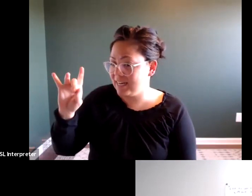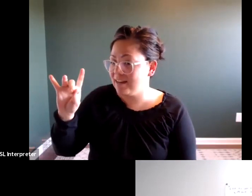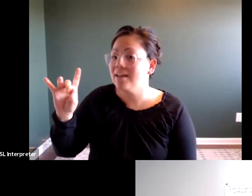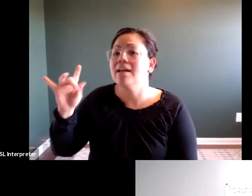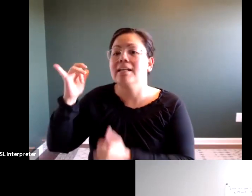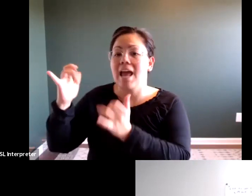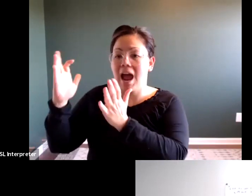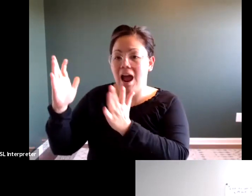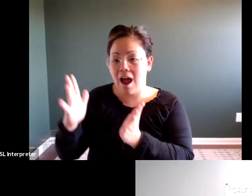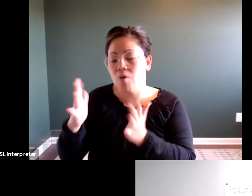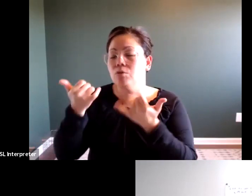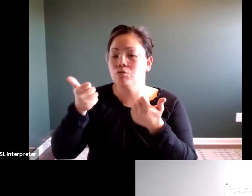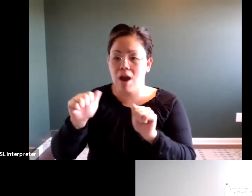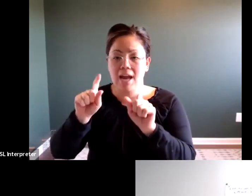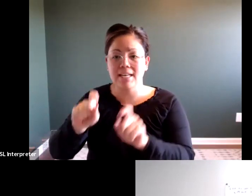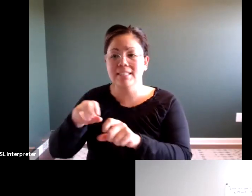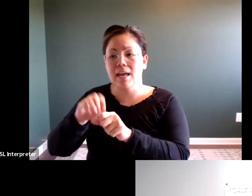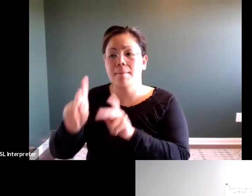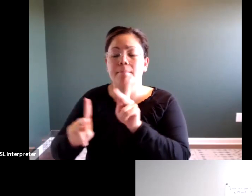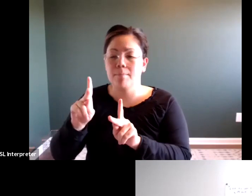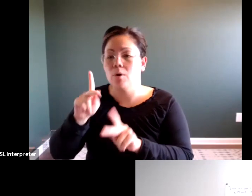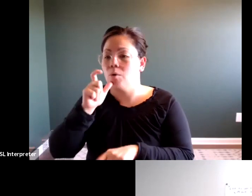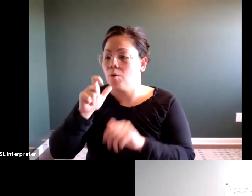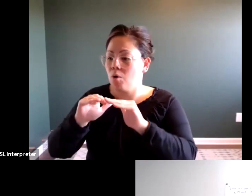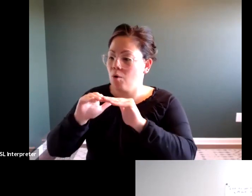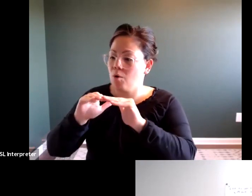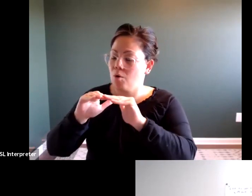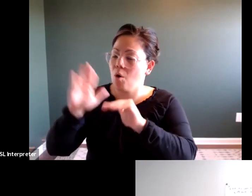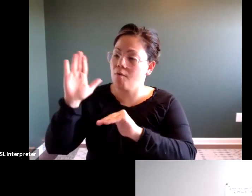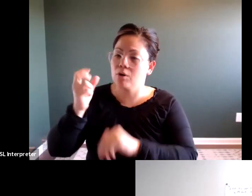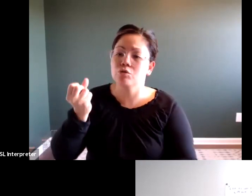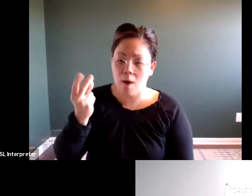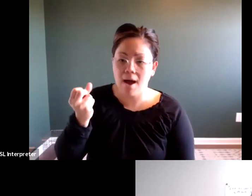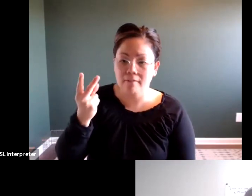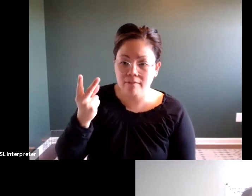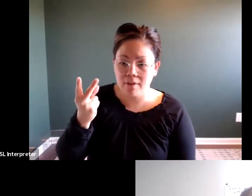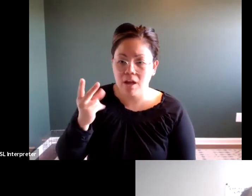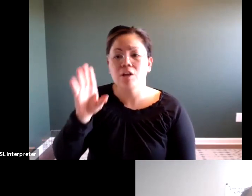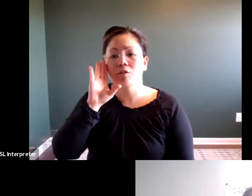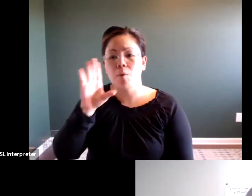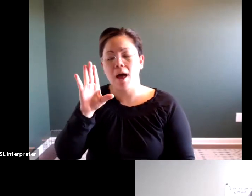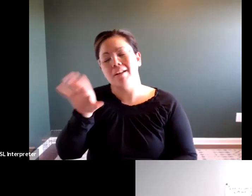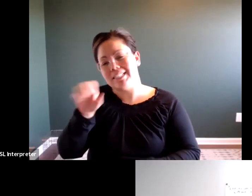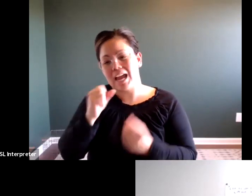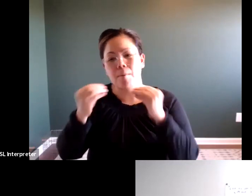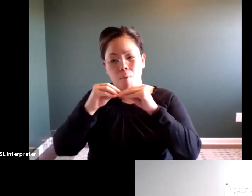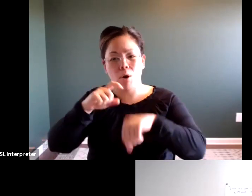and are trialing in people 12 and over. So it'll be a little bit more time until we get it into kids